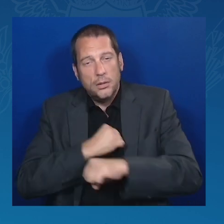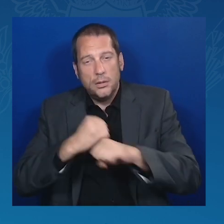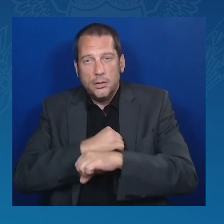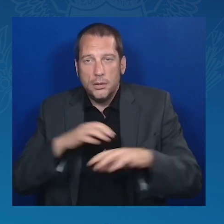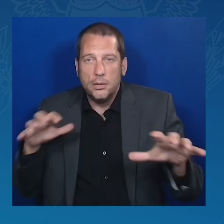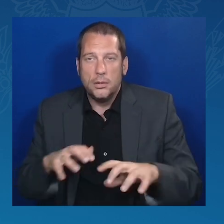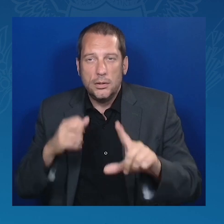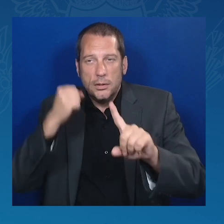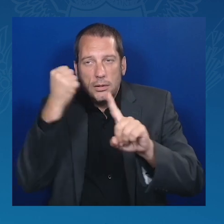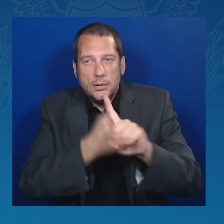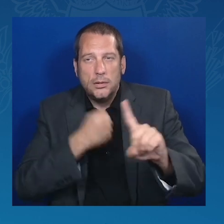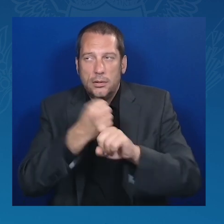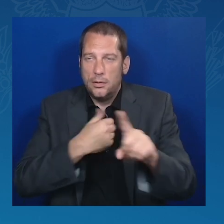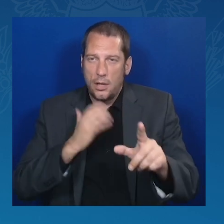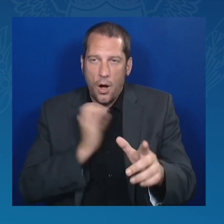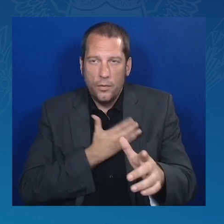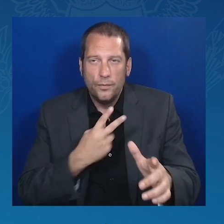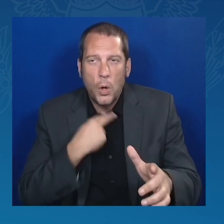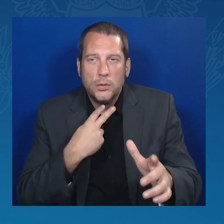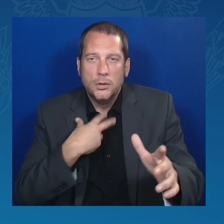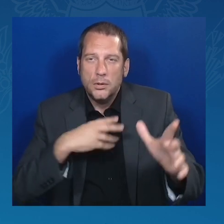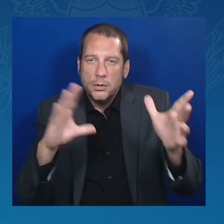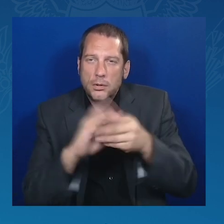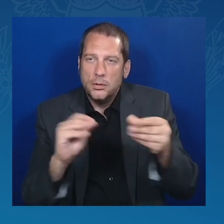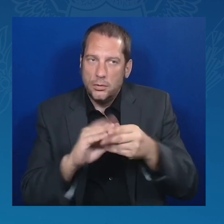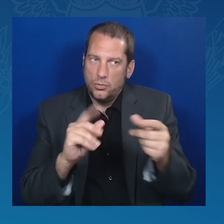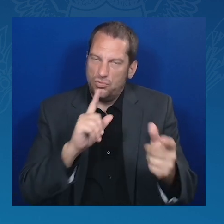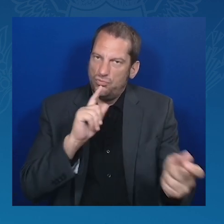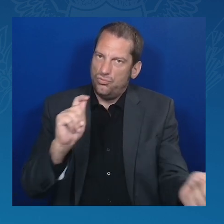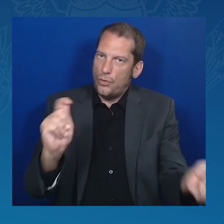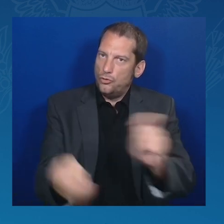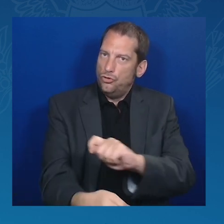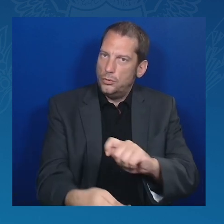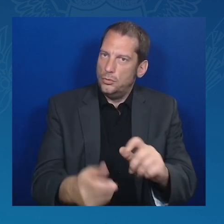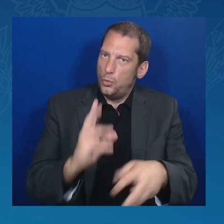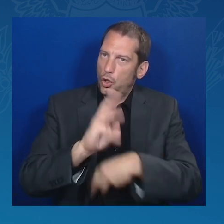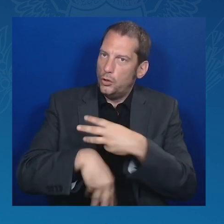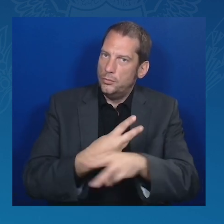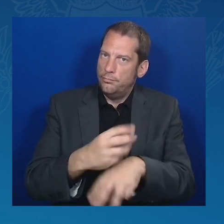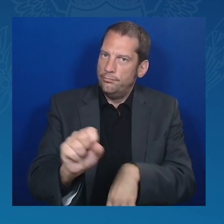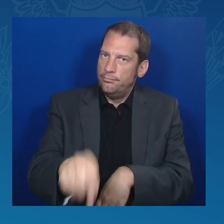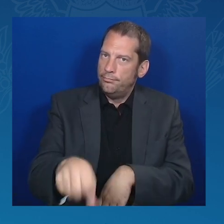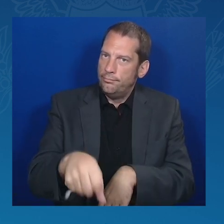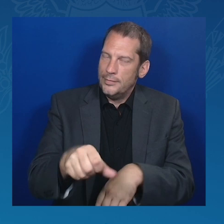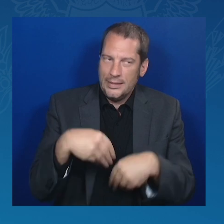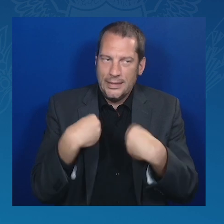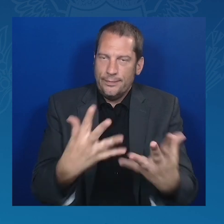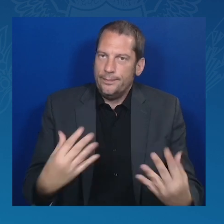There's so much about this that really is -- has been intended to take power.